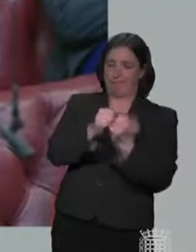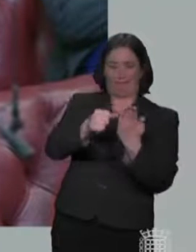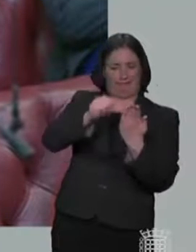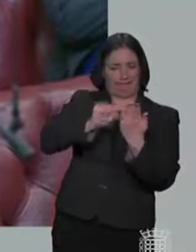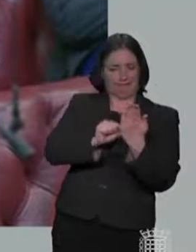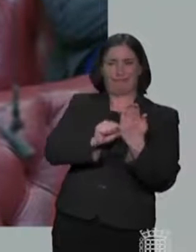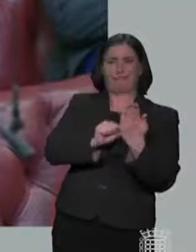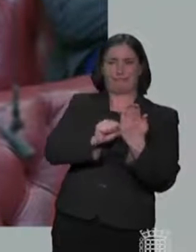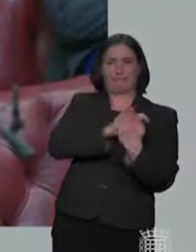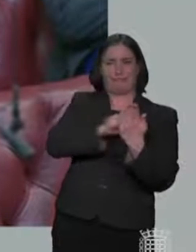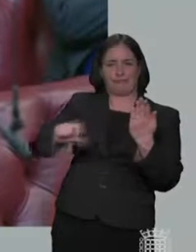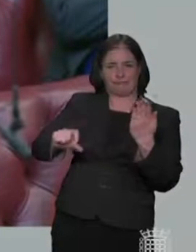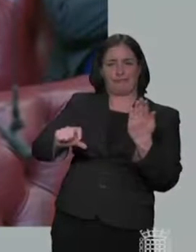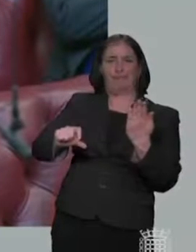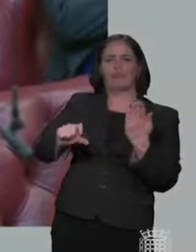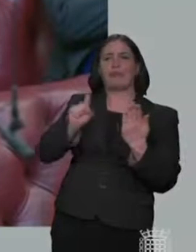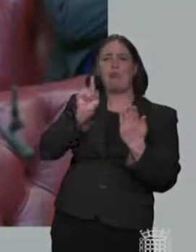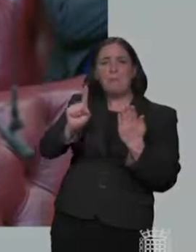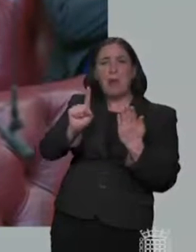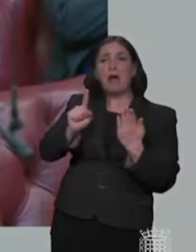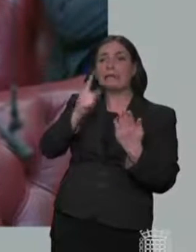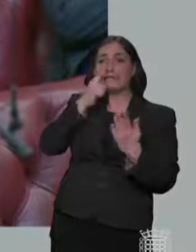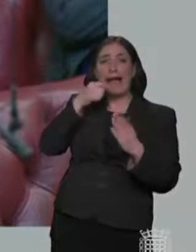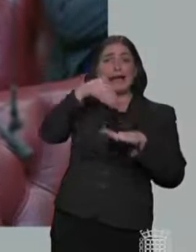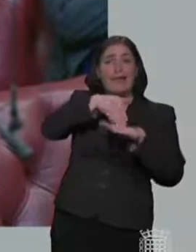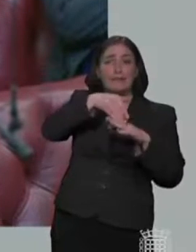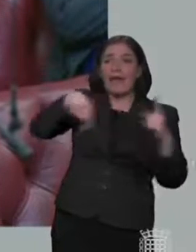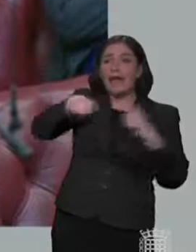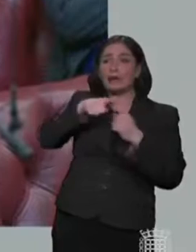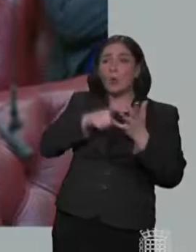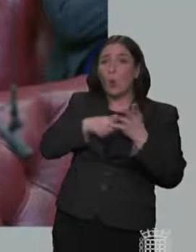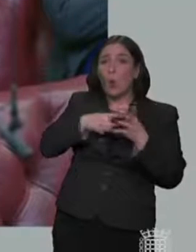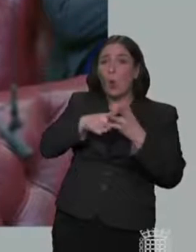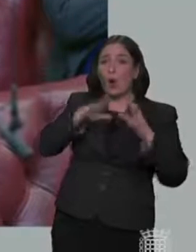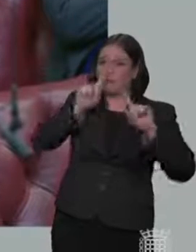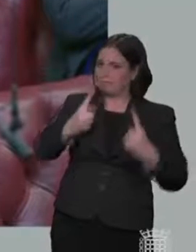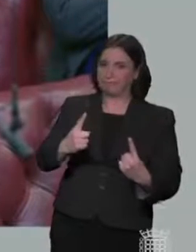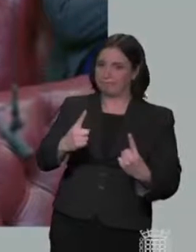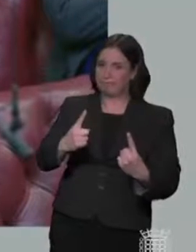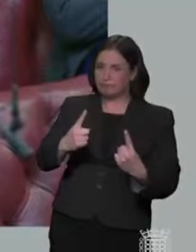the operation of any enactment of rule of law does the government envisage offering bsl as